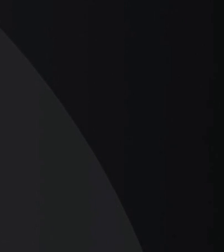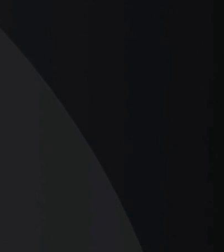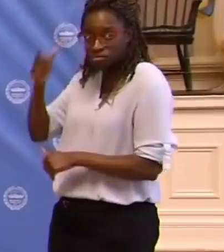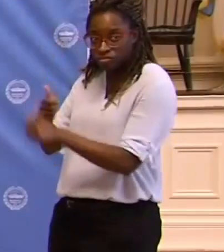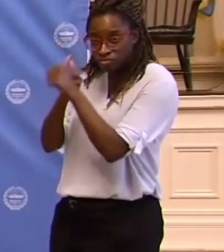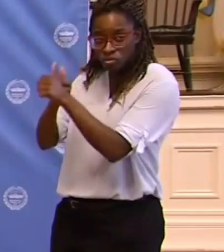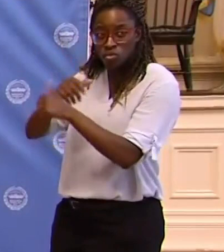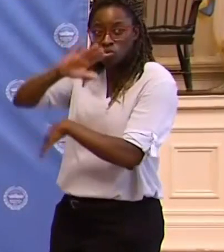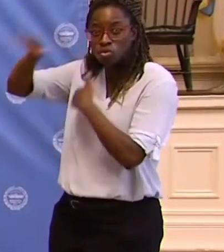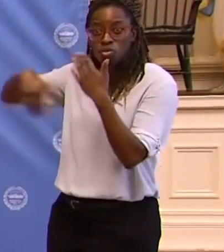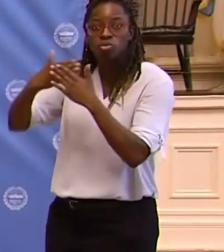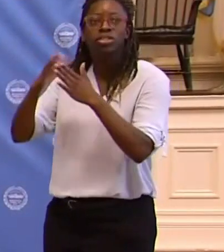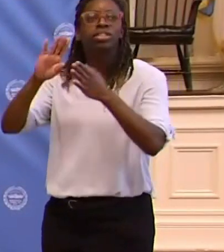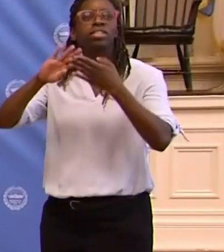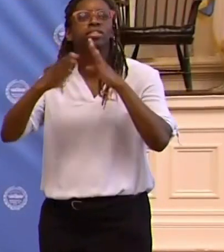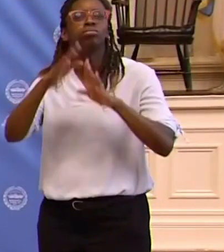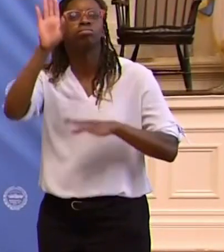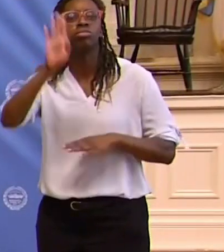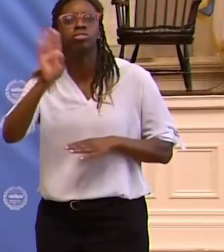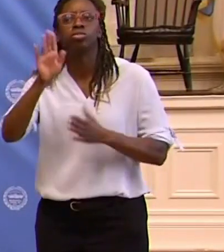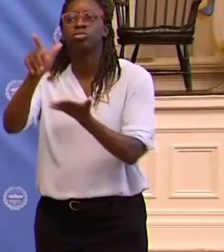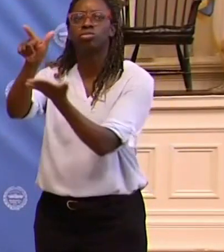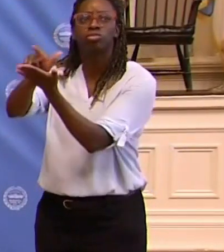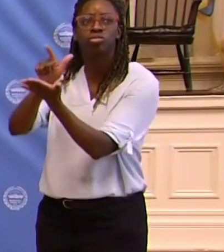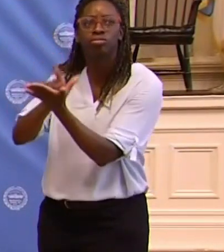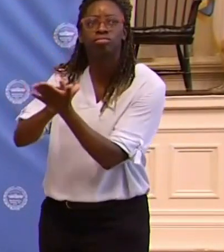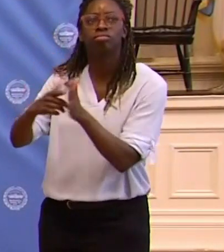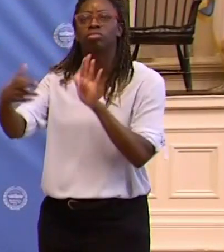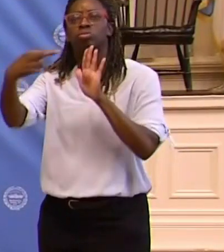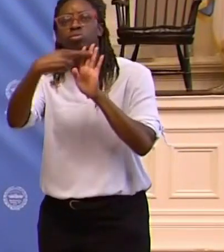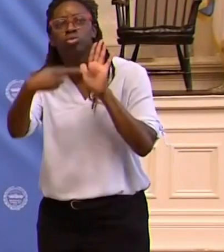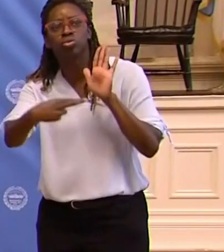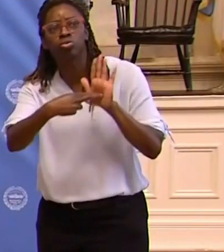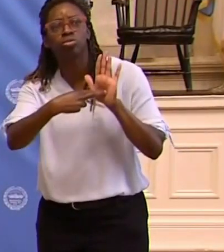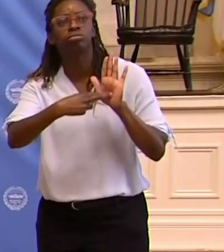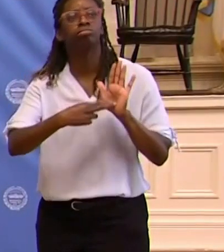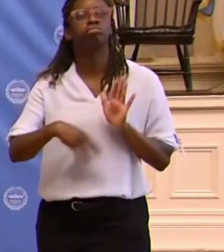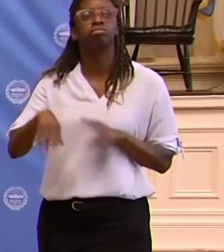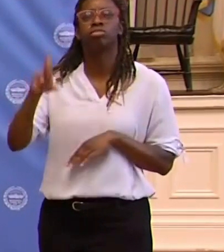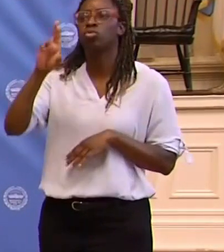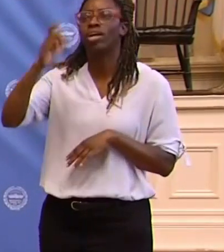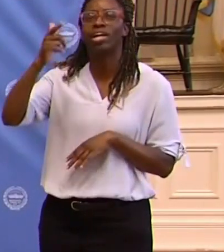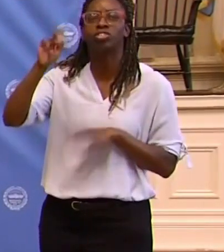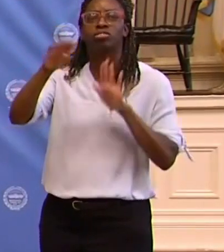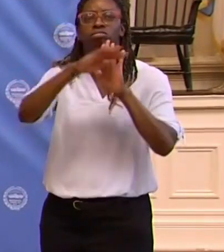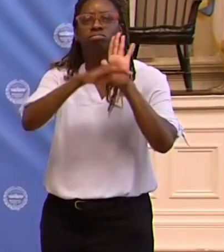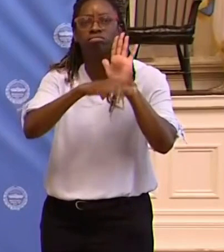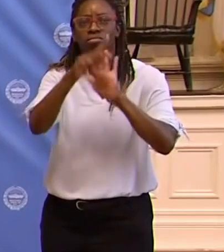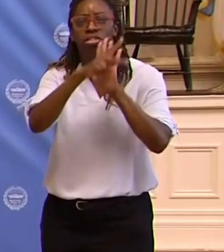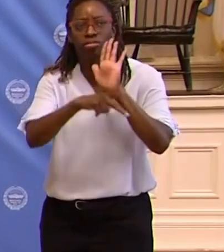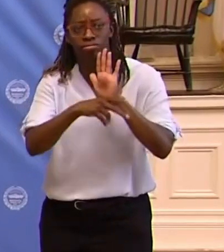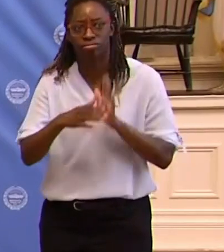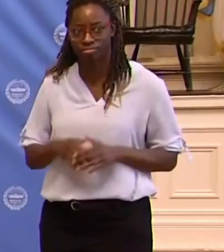PLACED ON LEAVE TWO DAYS AFTER HE WAS SWORN IN BACK IN FEBRUARY OF LAST YEAR IN RESPONSE TO PAST DOMESTIC VIOLENCE ALLEGATIONS